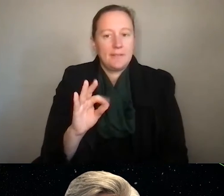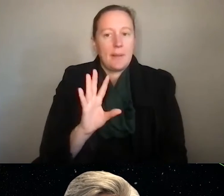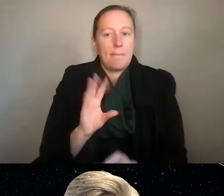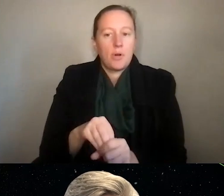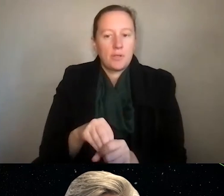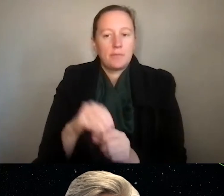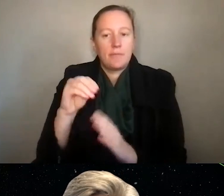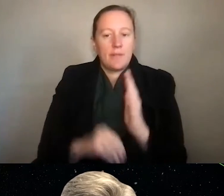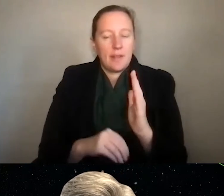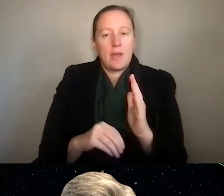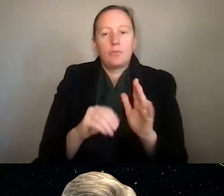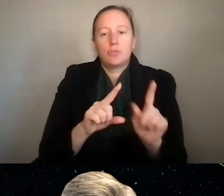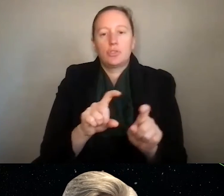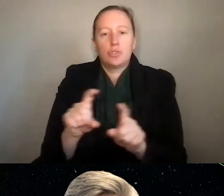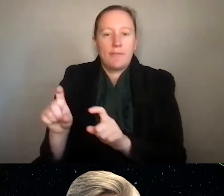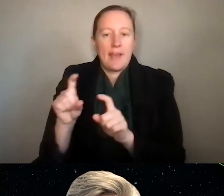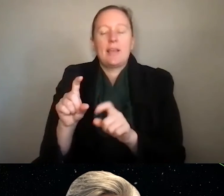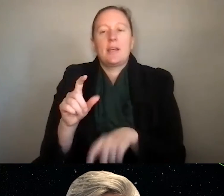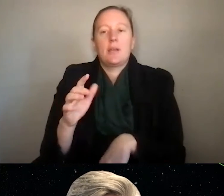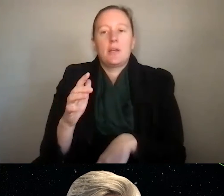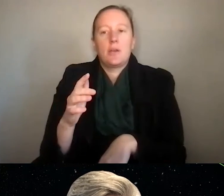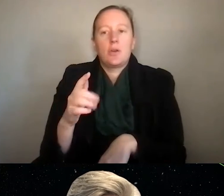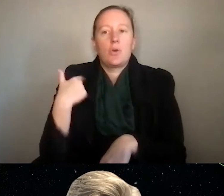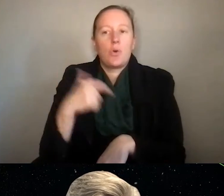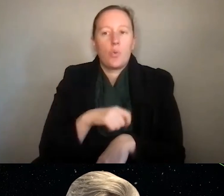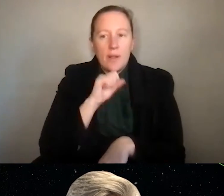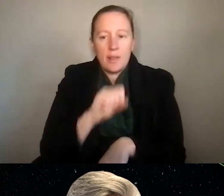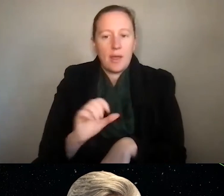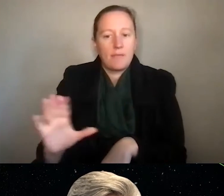complete our survey as we love to get your feedback,